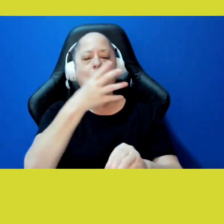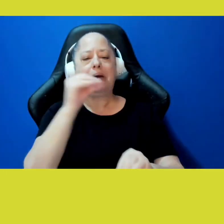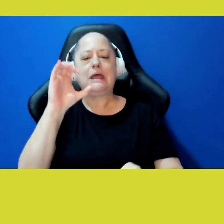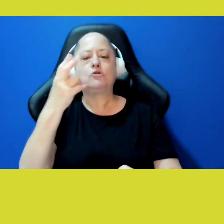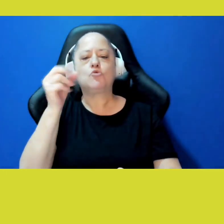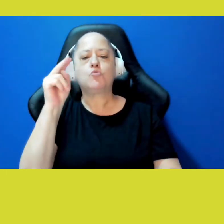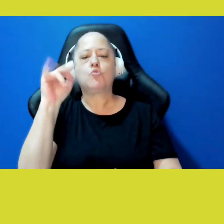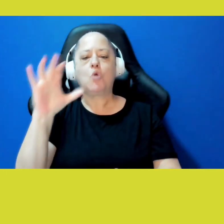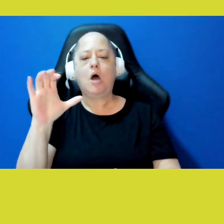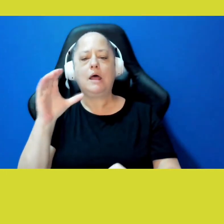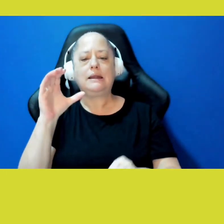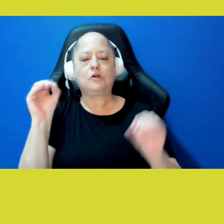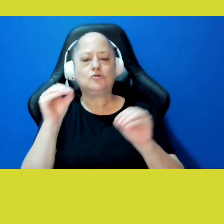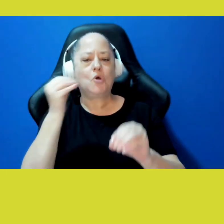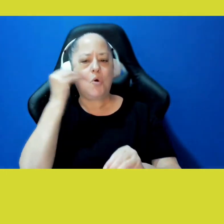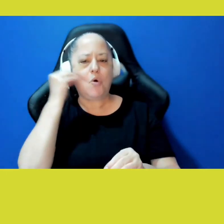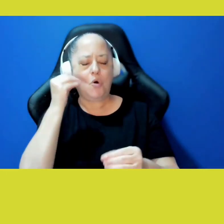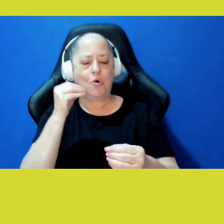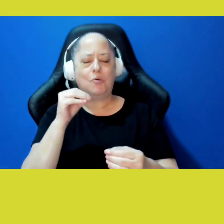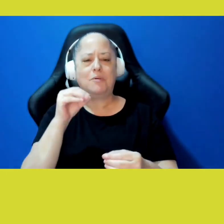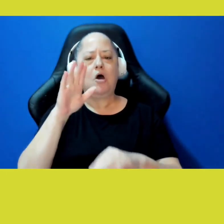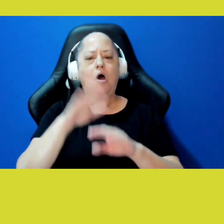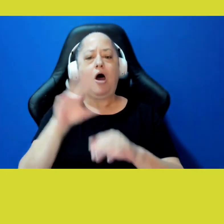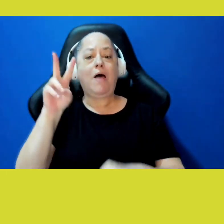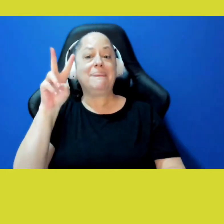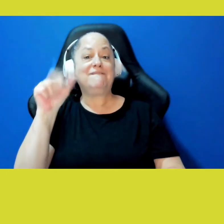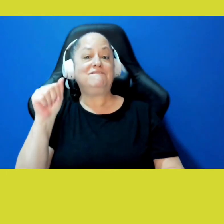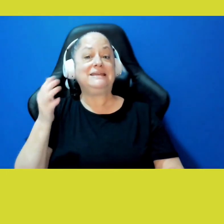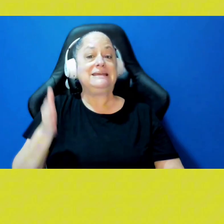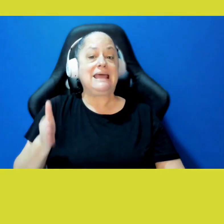On the VA side, on the veteran side, we have seen